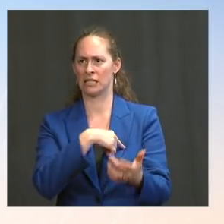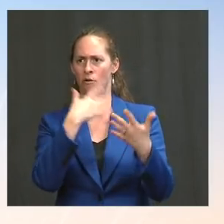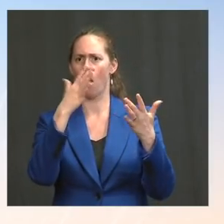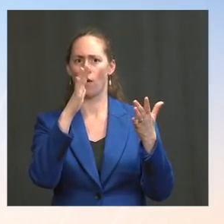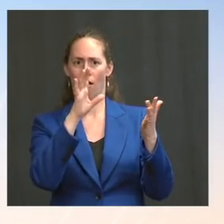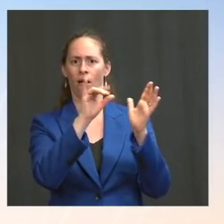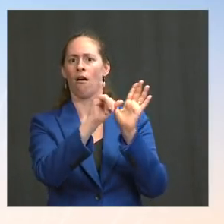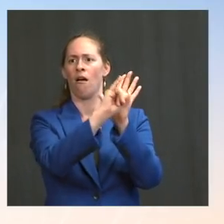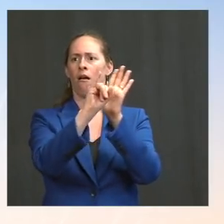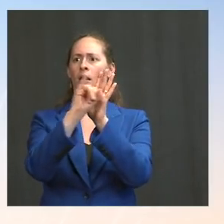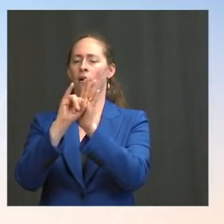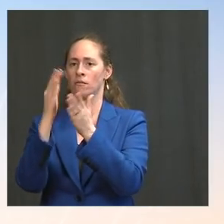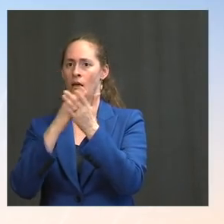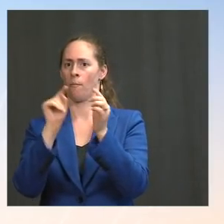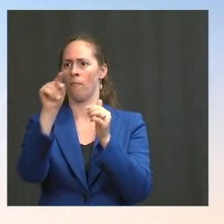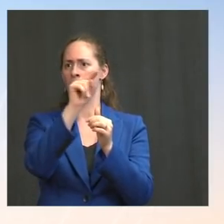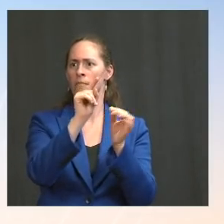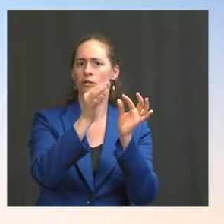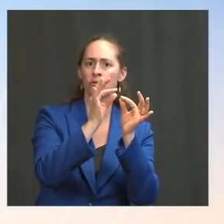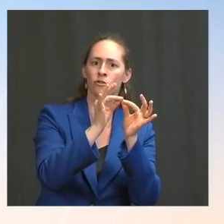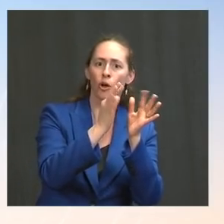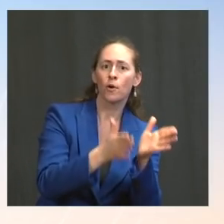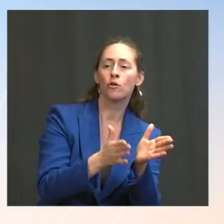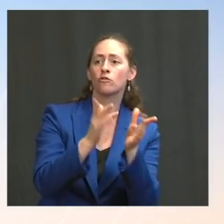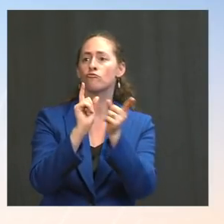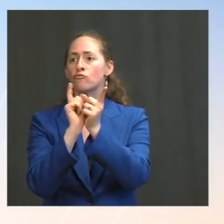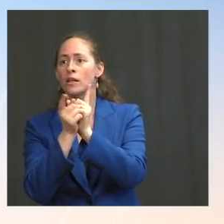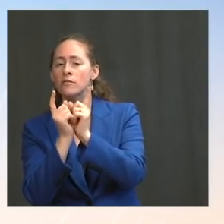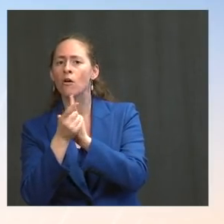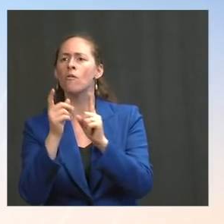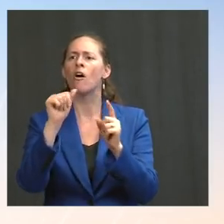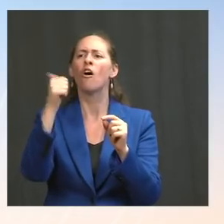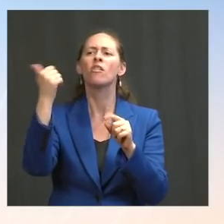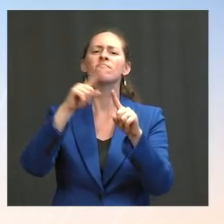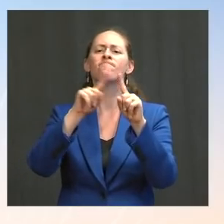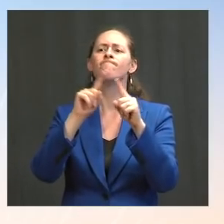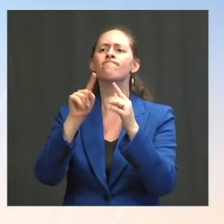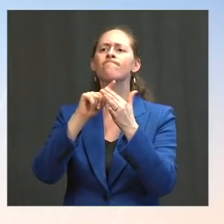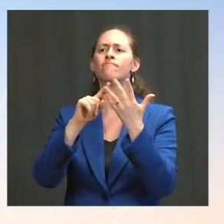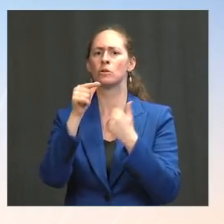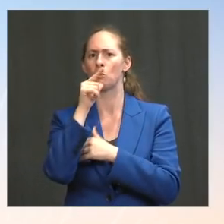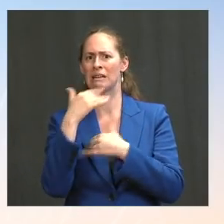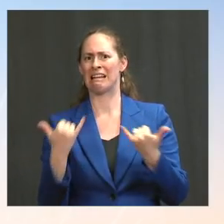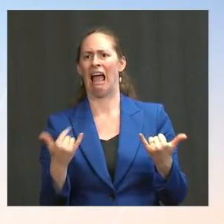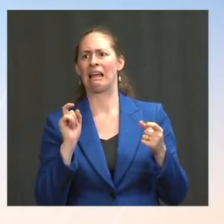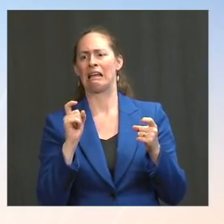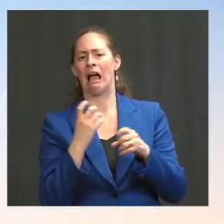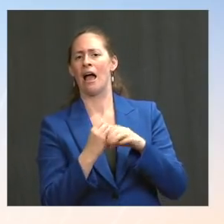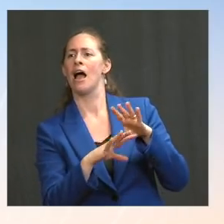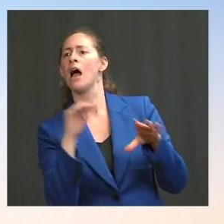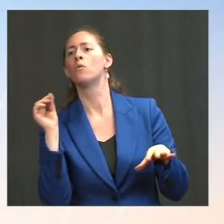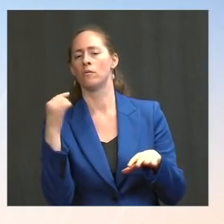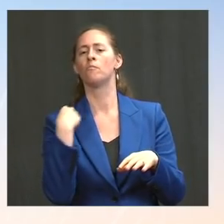translators, as well as other at-risk categories. They will be relocated to a location outside of Afghanistan.